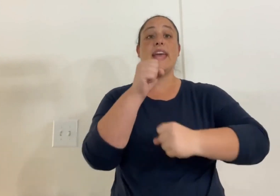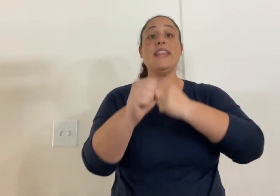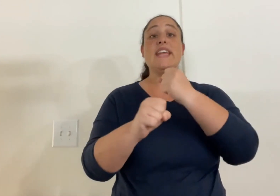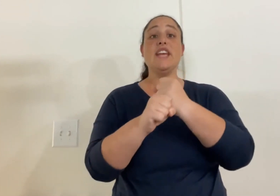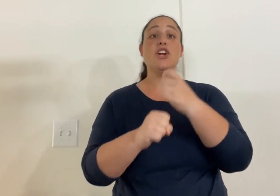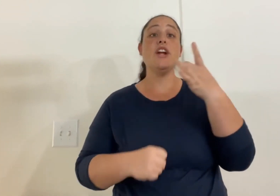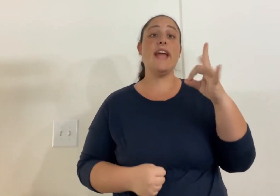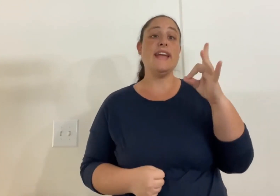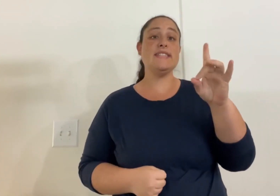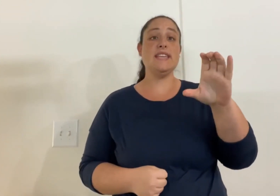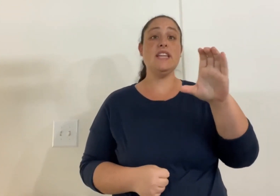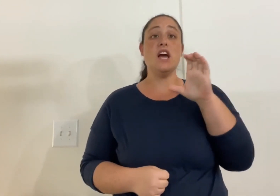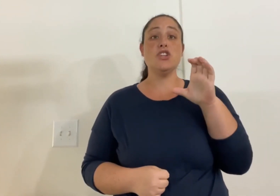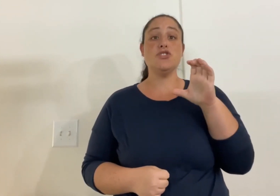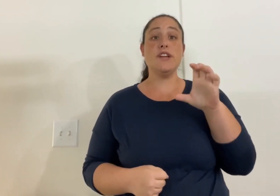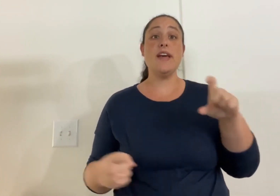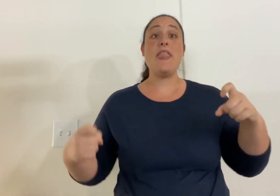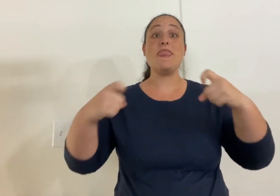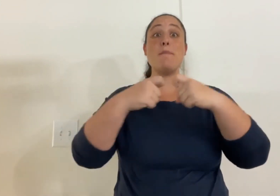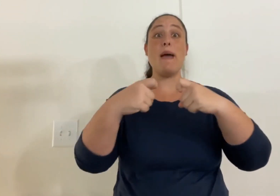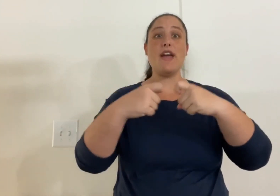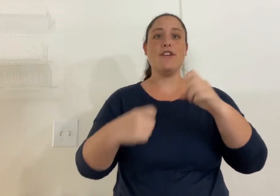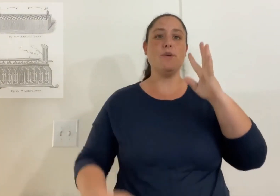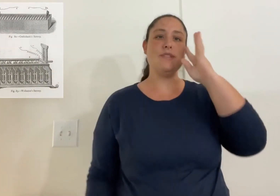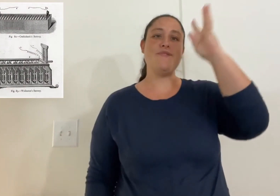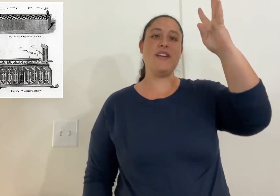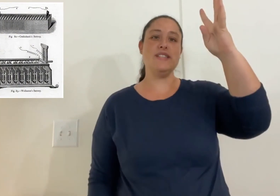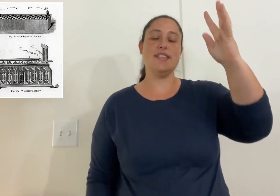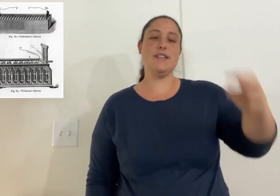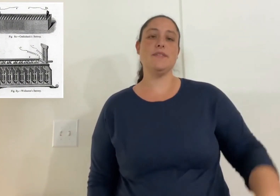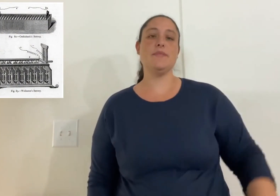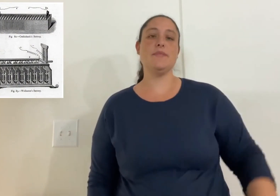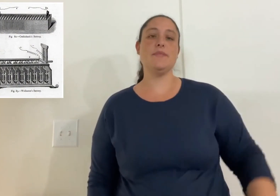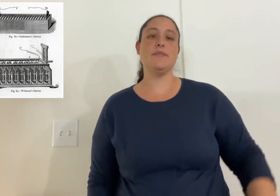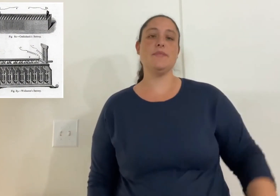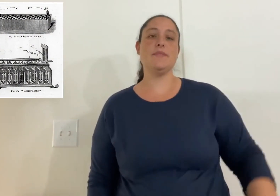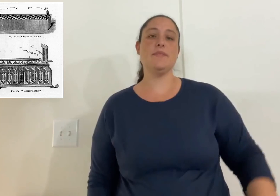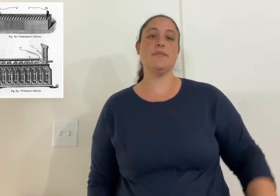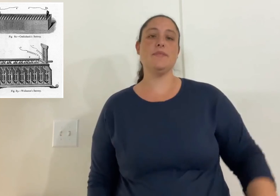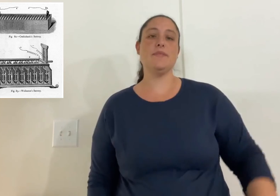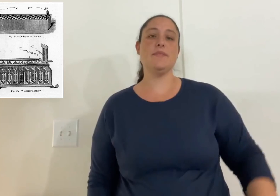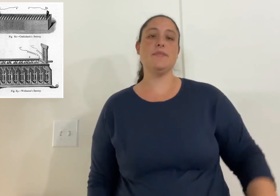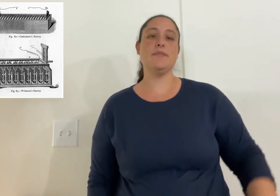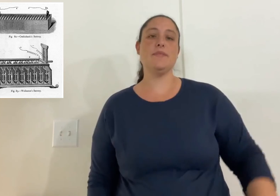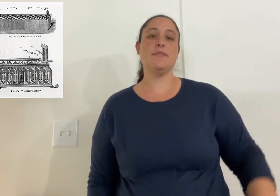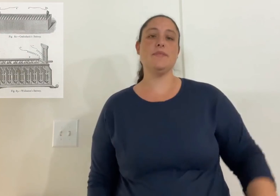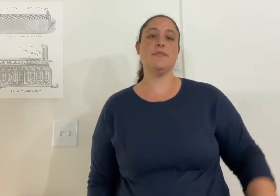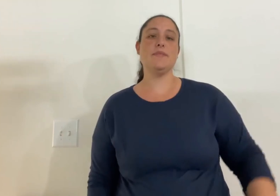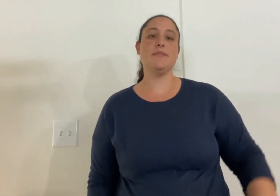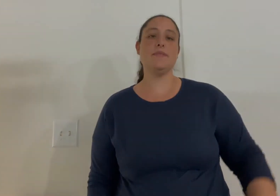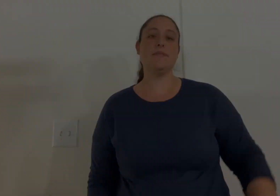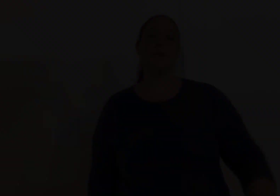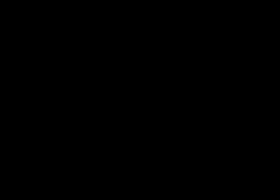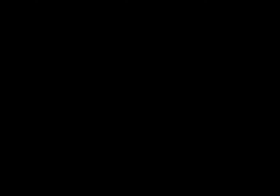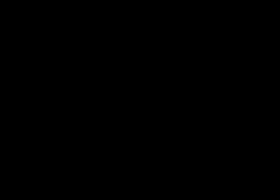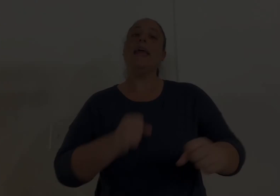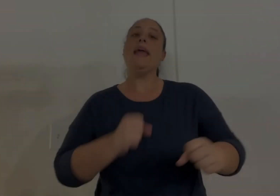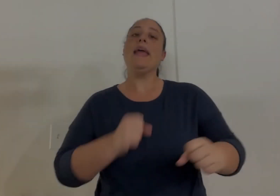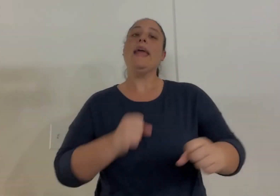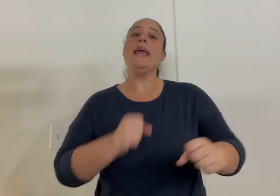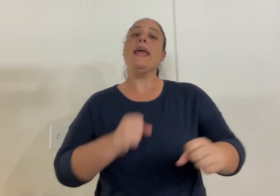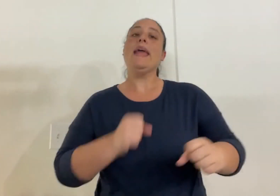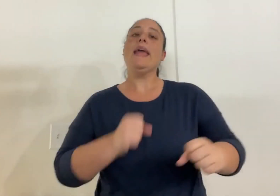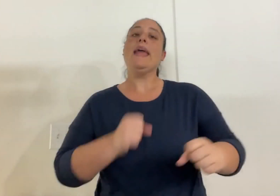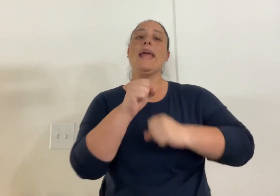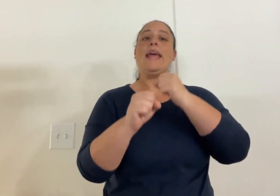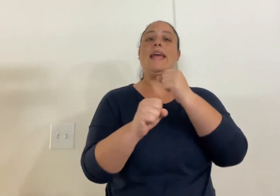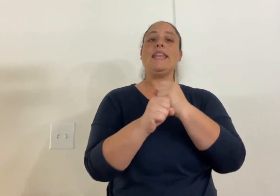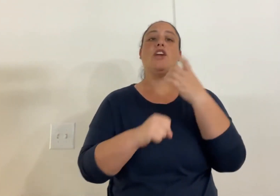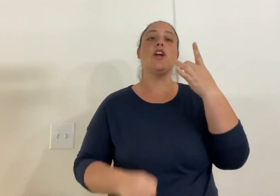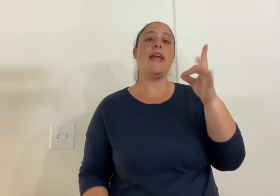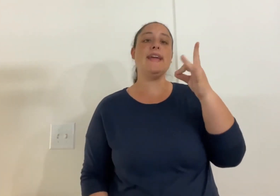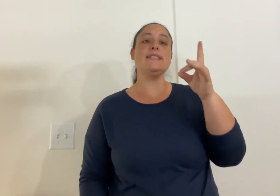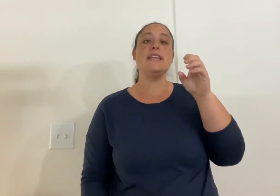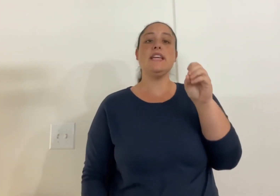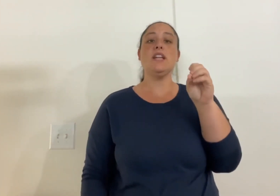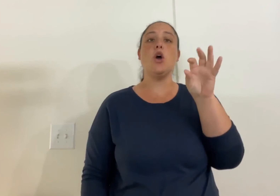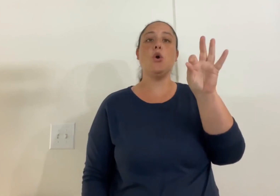In the year 1800, the battery was invented.